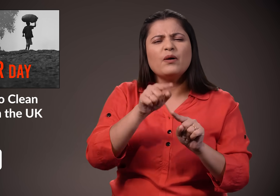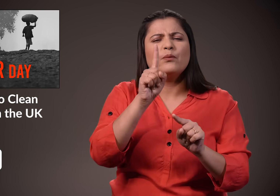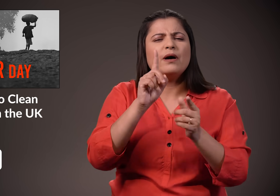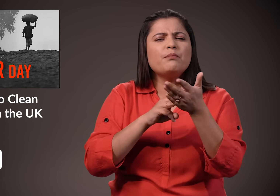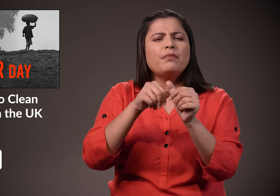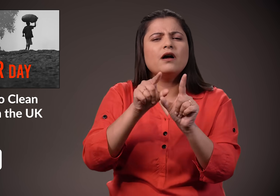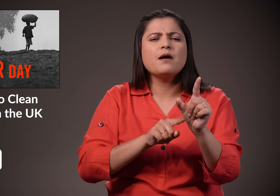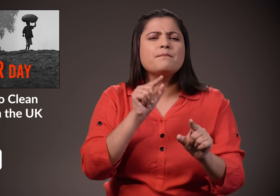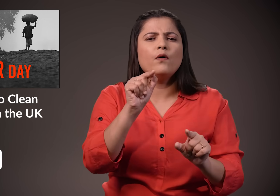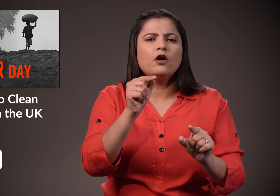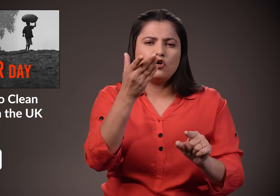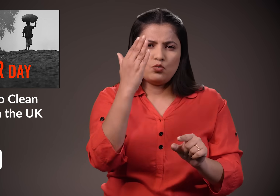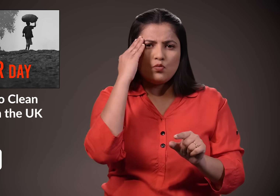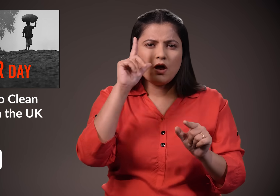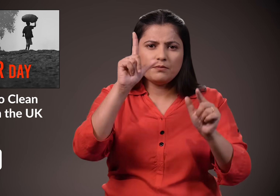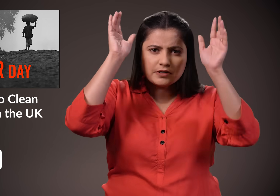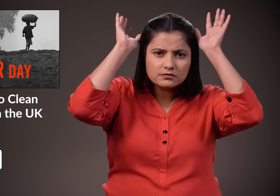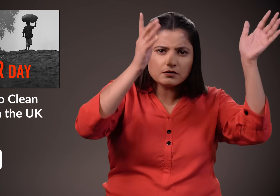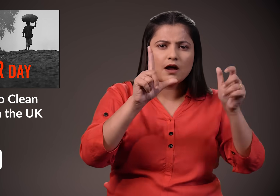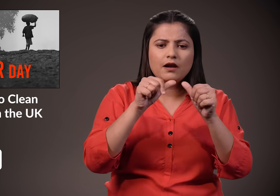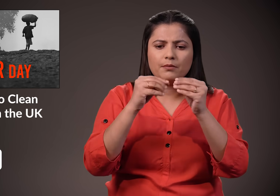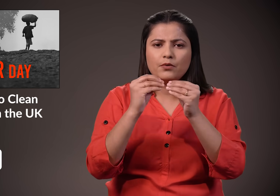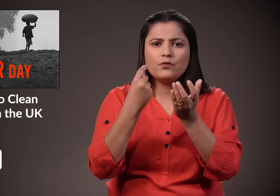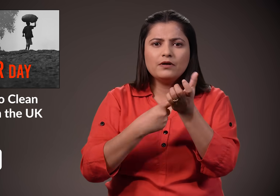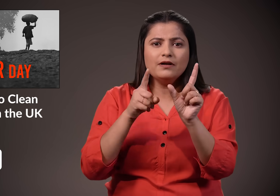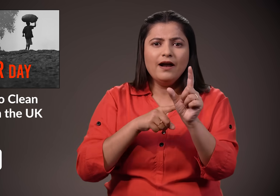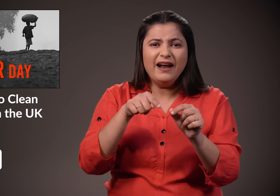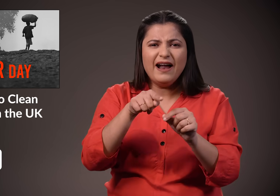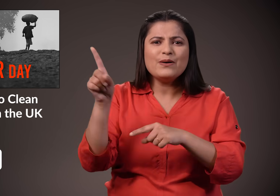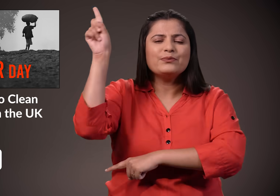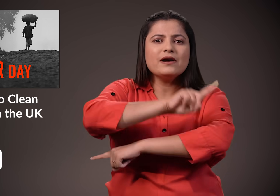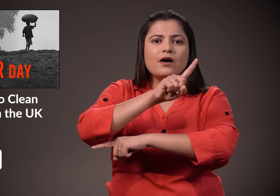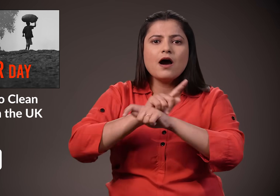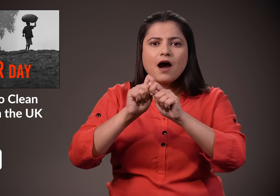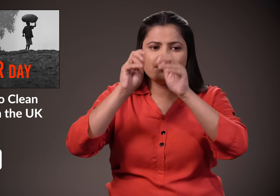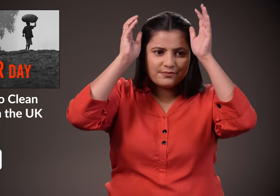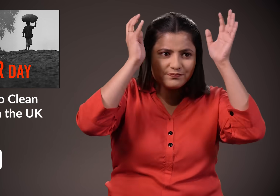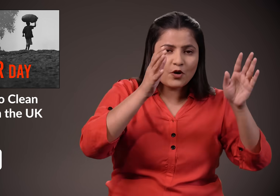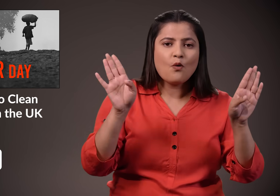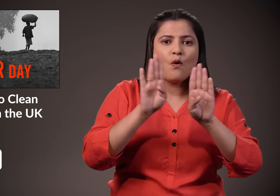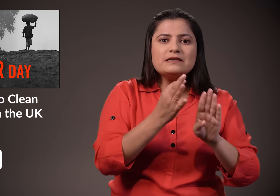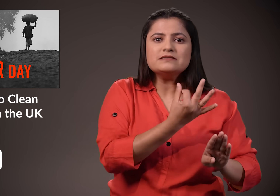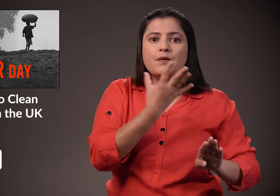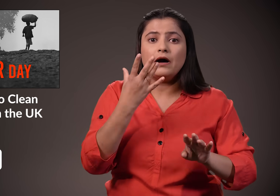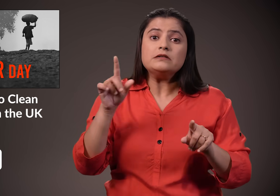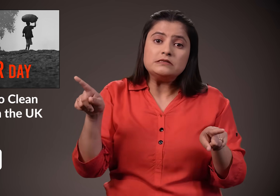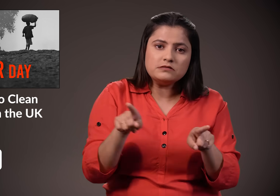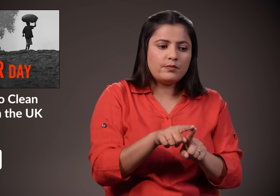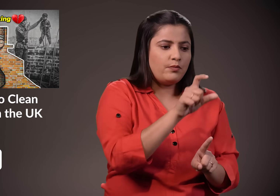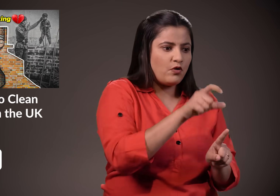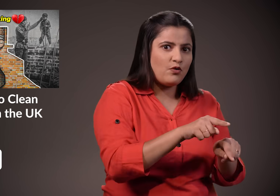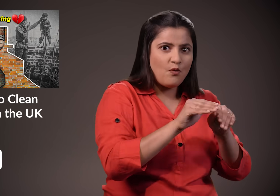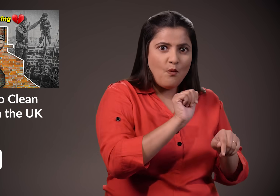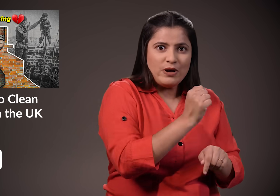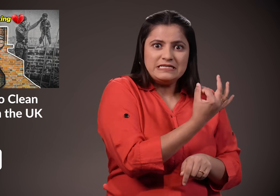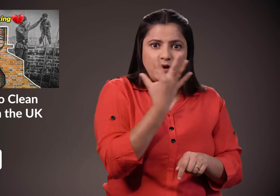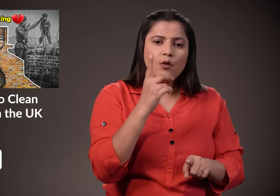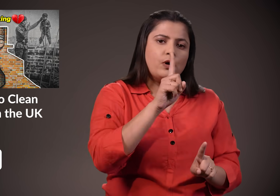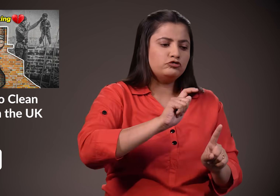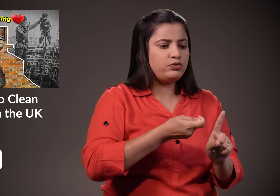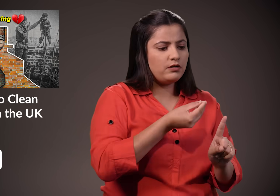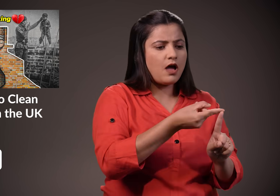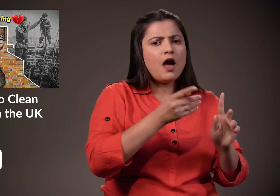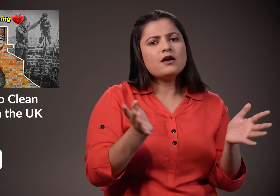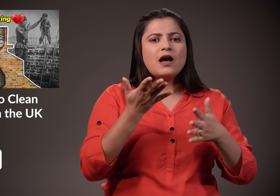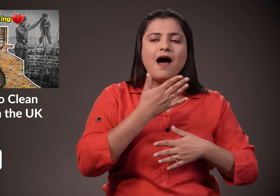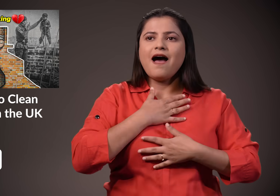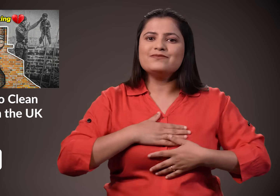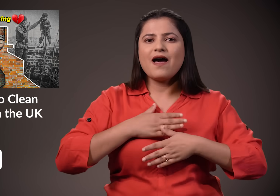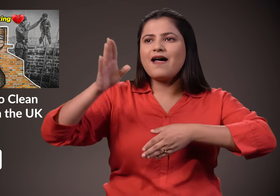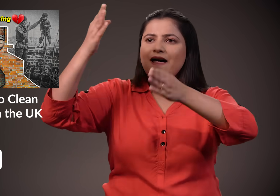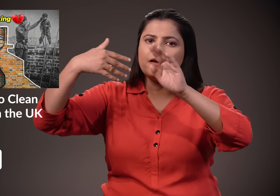1st May because it is the “International Labour Day" and the children enjoy.